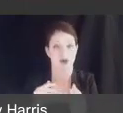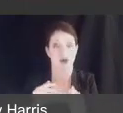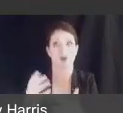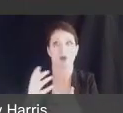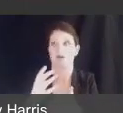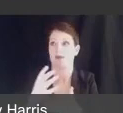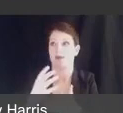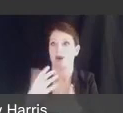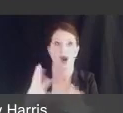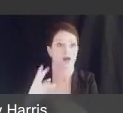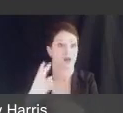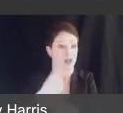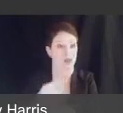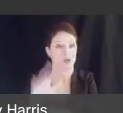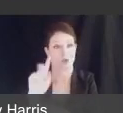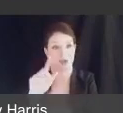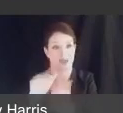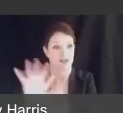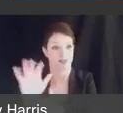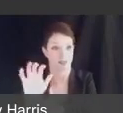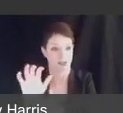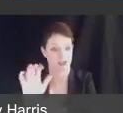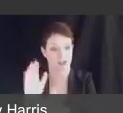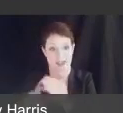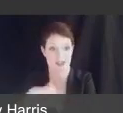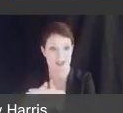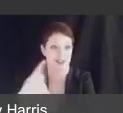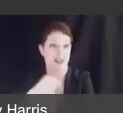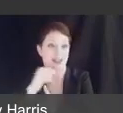and that was by the end of the day yesterday. By the end of the day today, we should have given